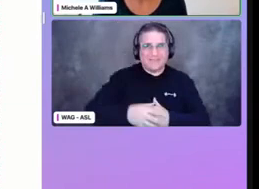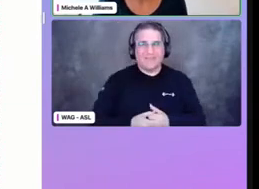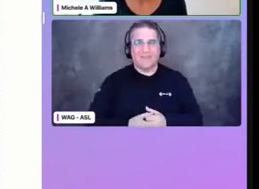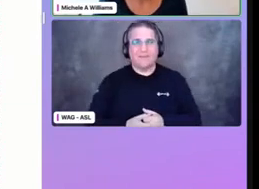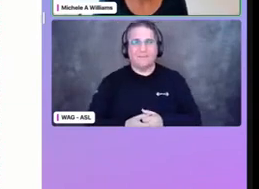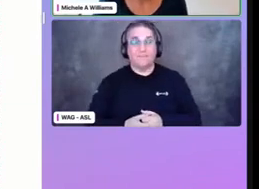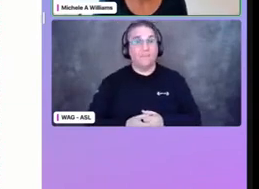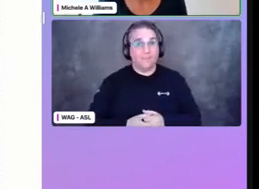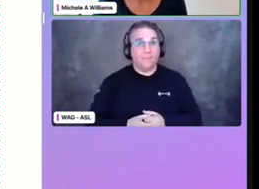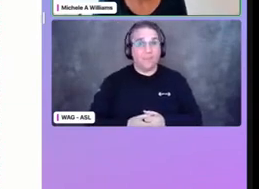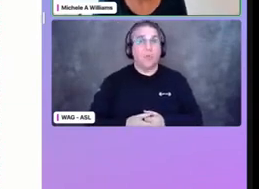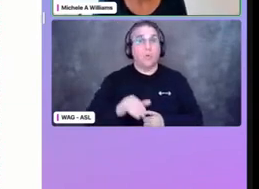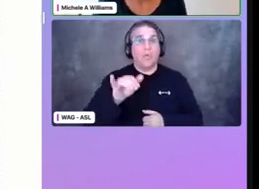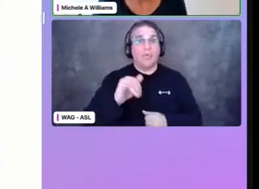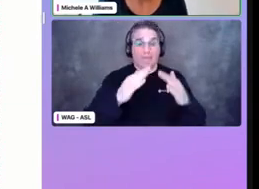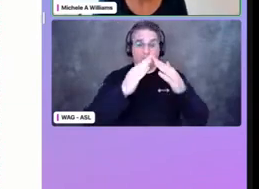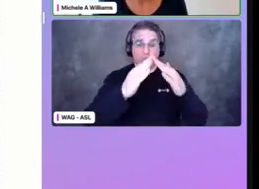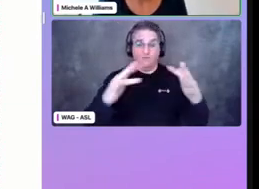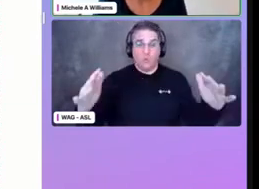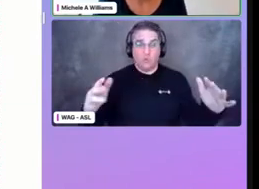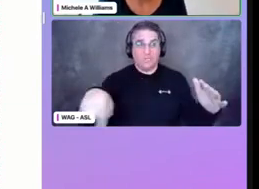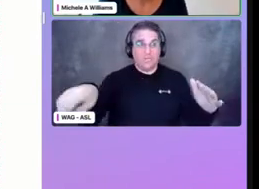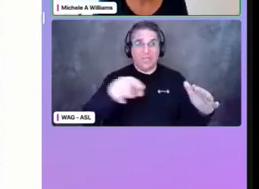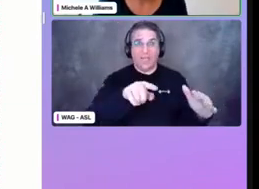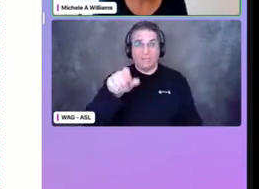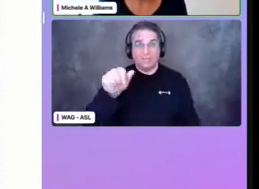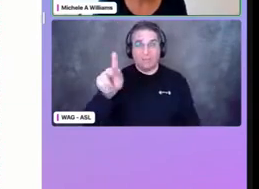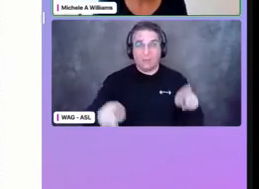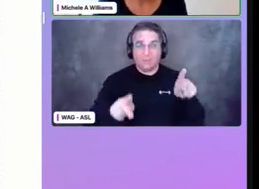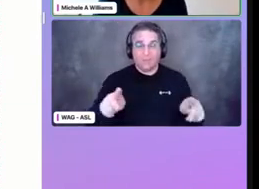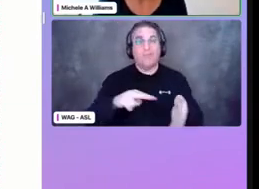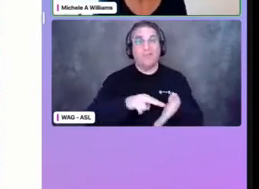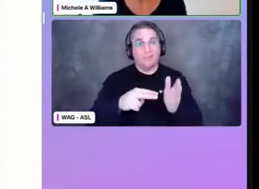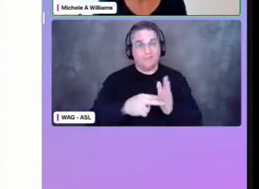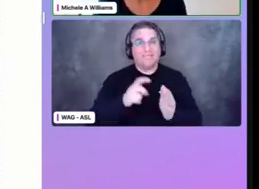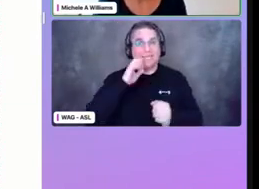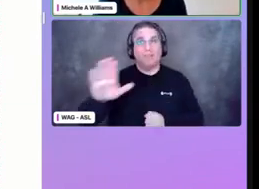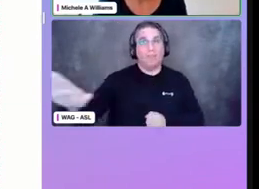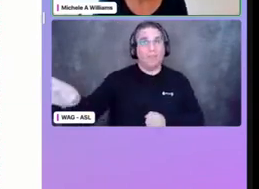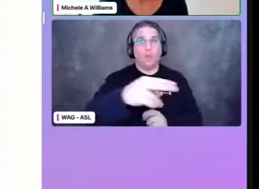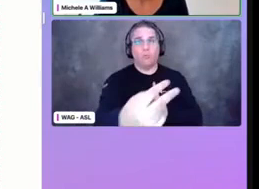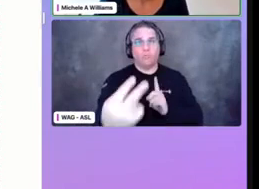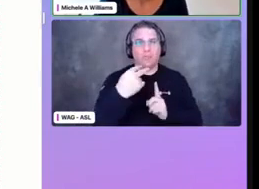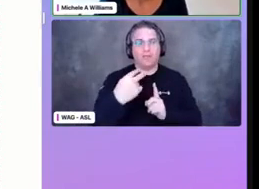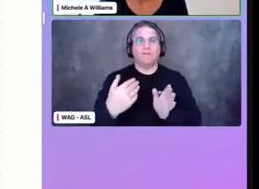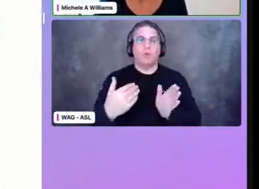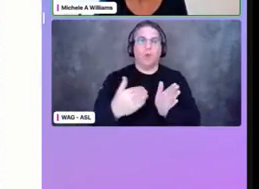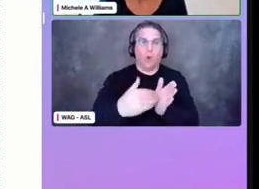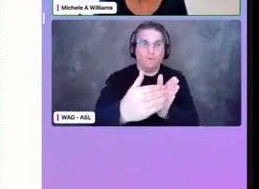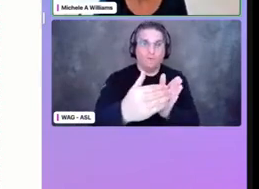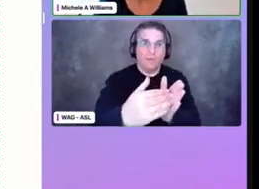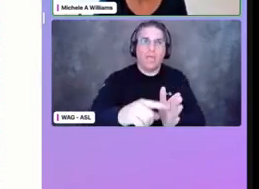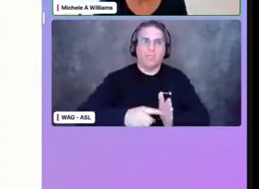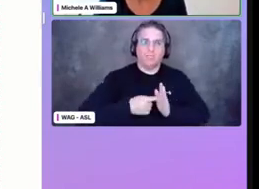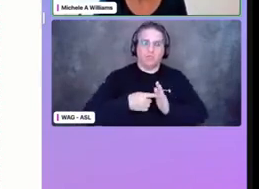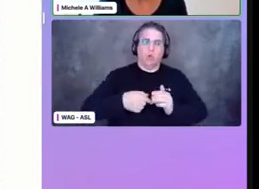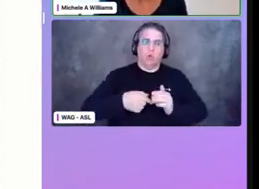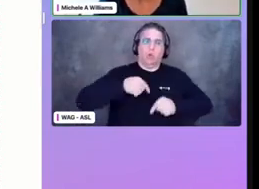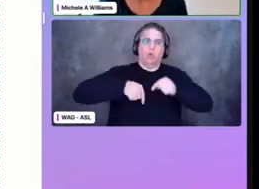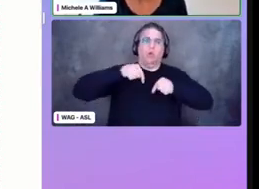the opening keynotes in the conference. So, also, the diversity of disability makes it necessary perspectives to